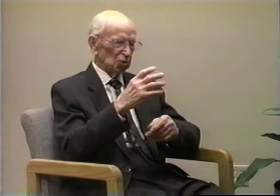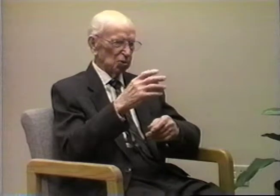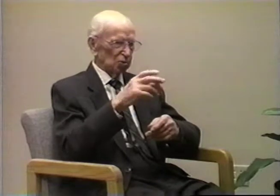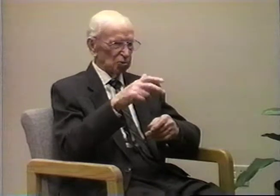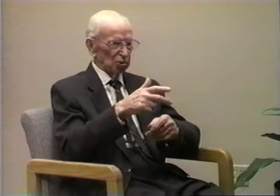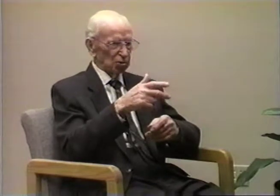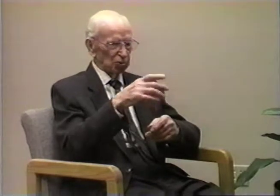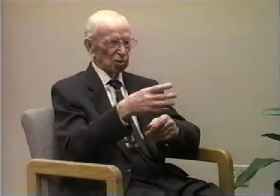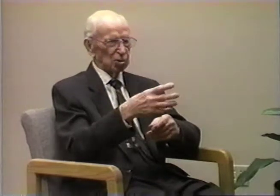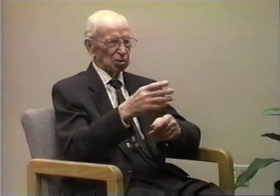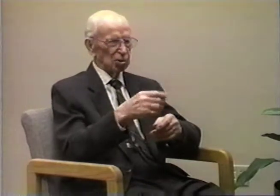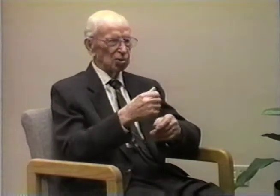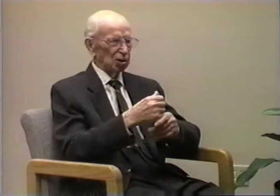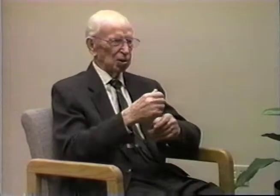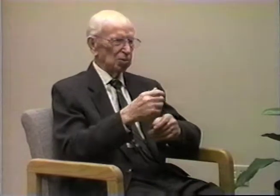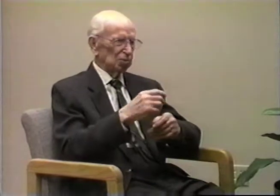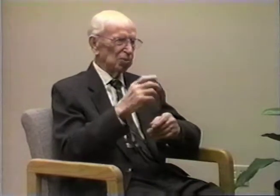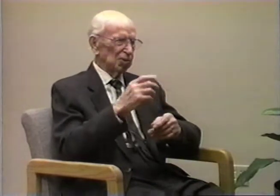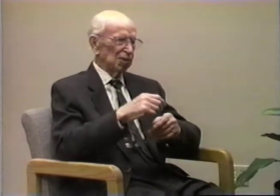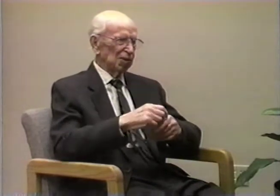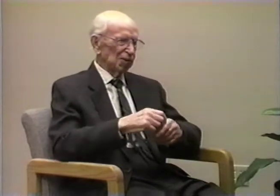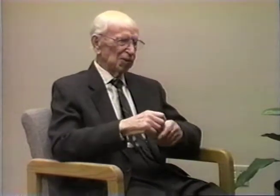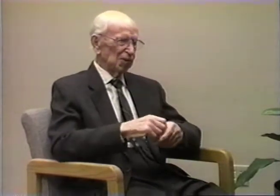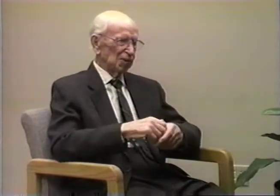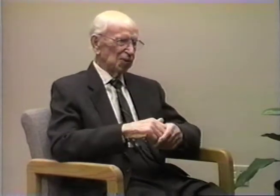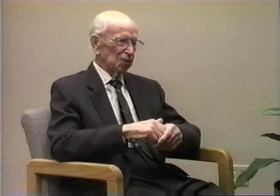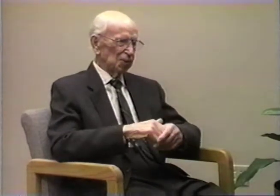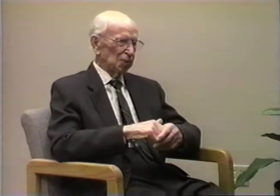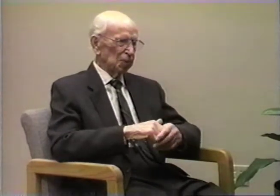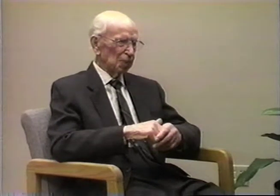This is his third or fourth year down there now.